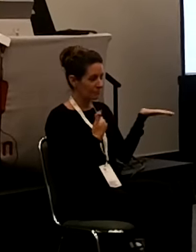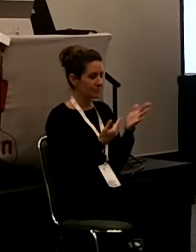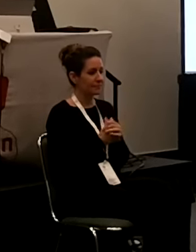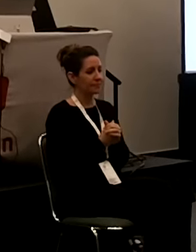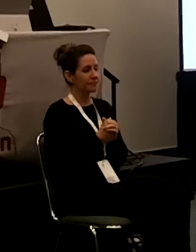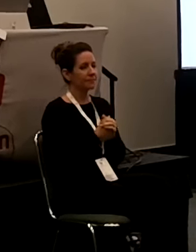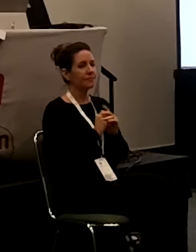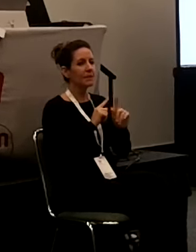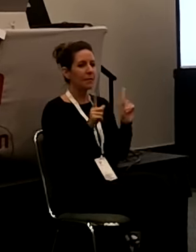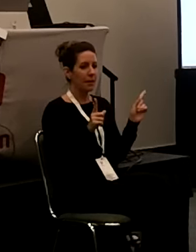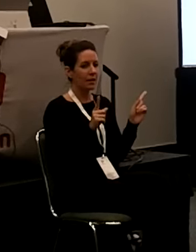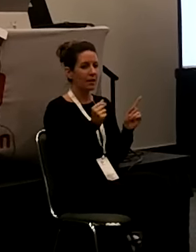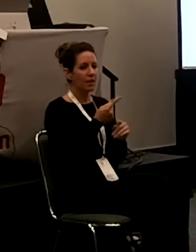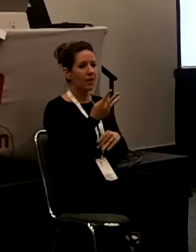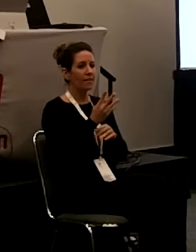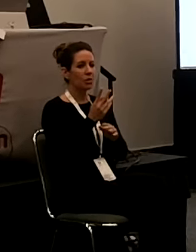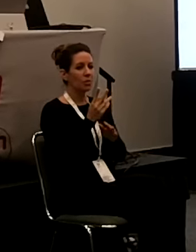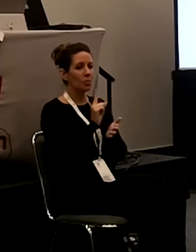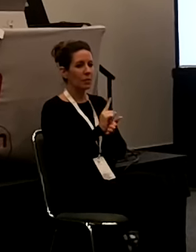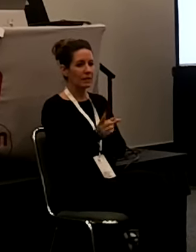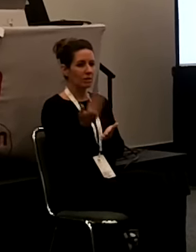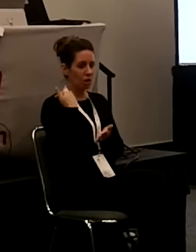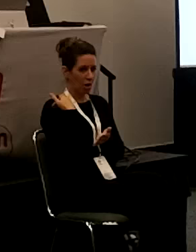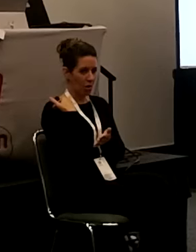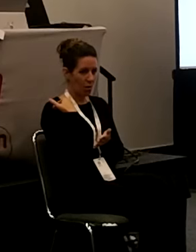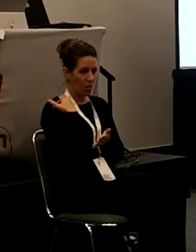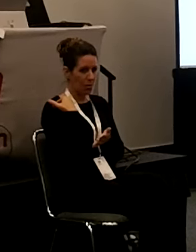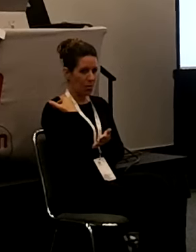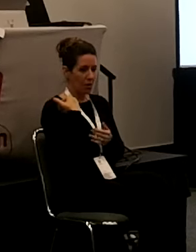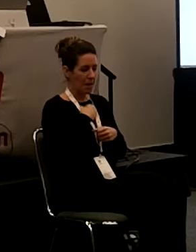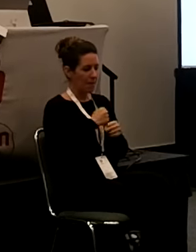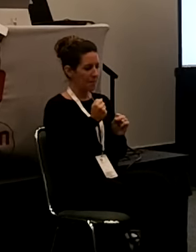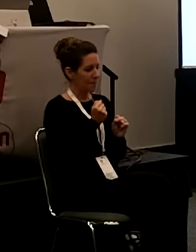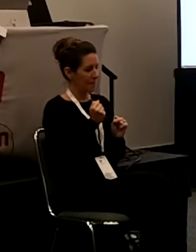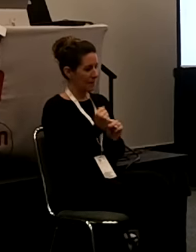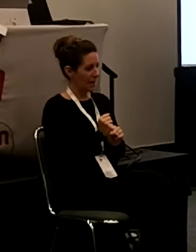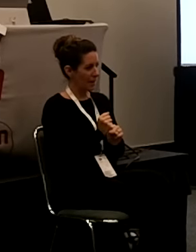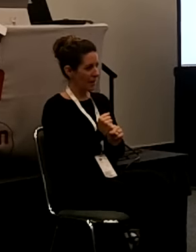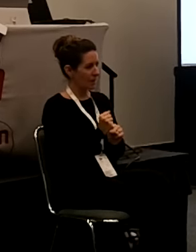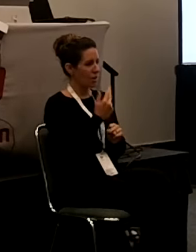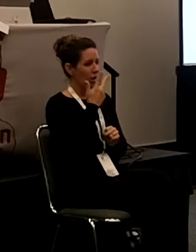But a couple weeks ago, I made, let's see... The three ways to caption videos,